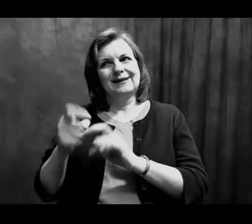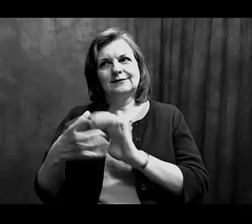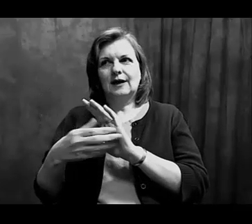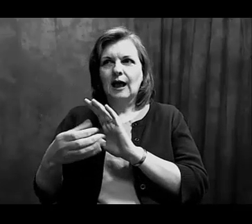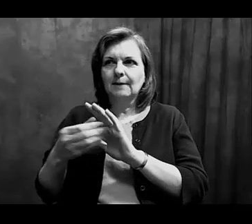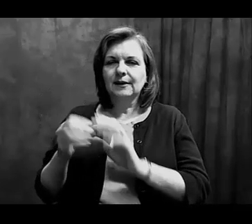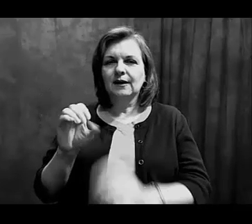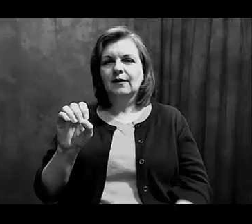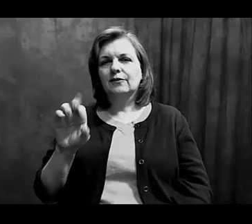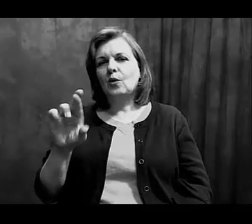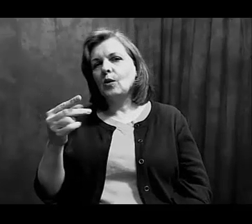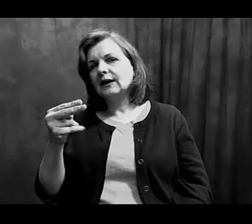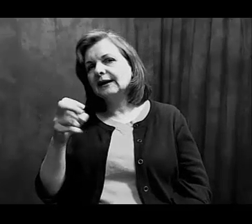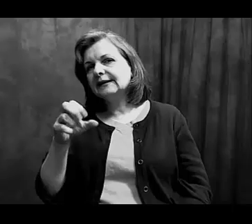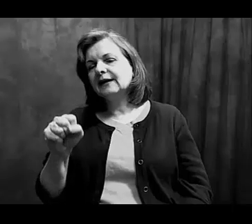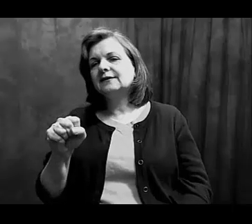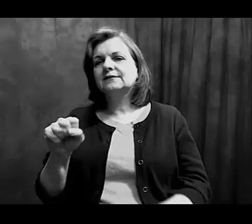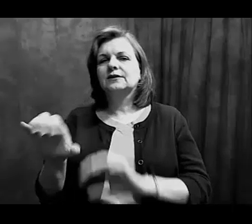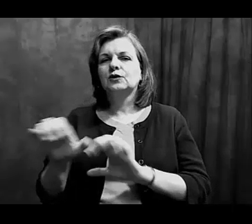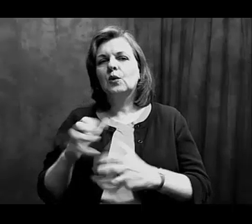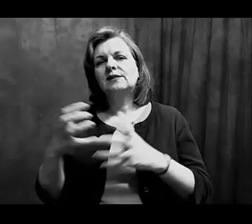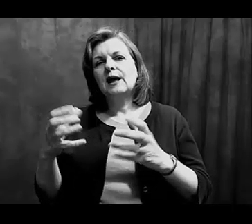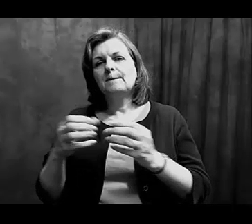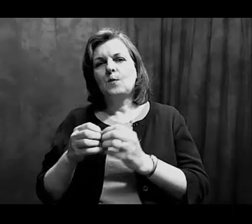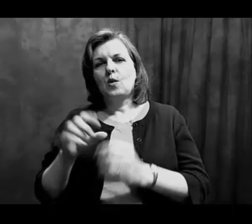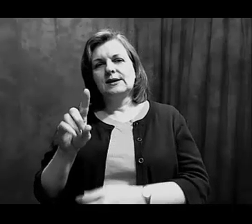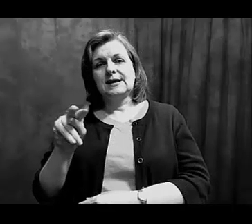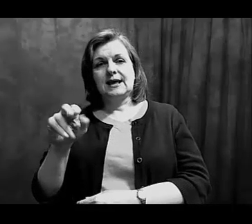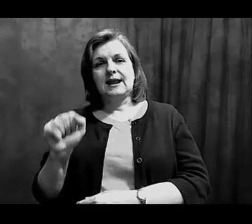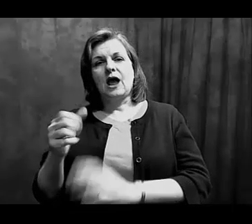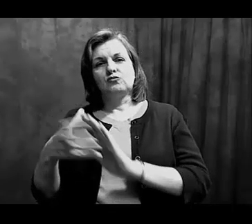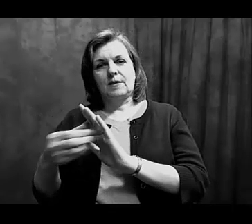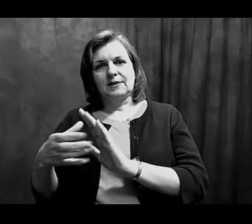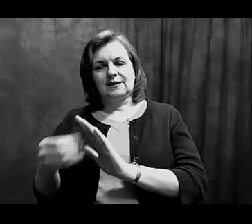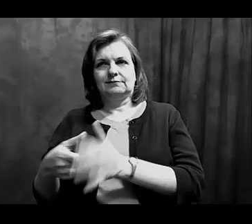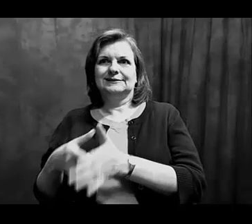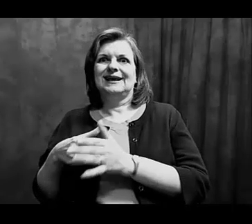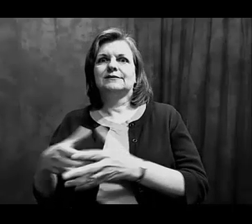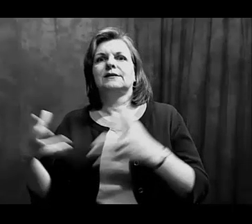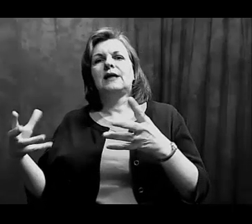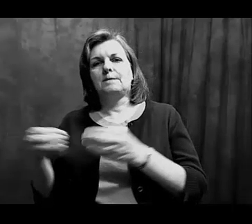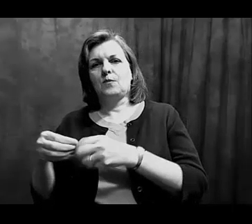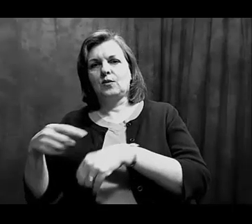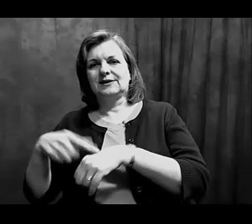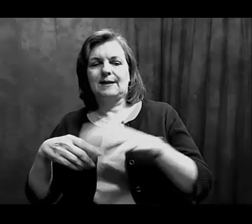more DNA replication and processing takes much much much longer